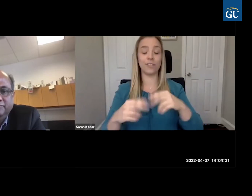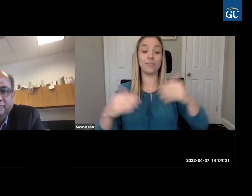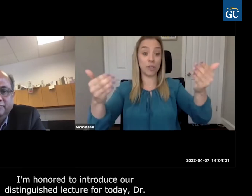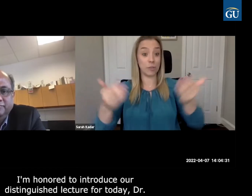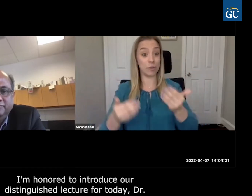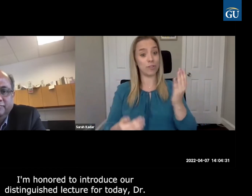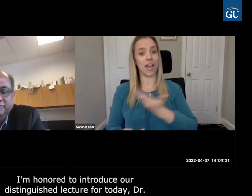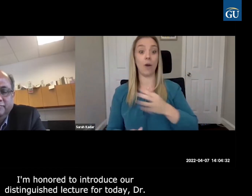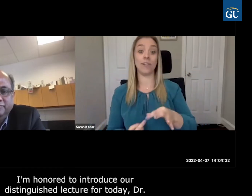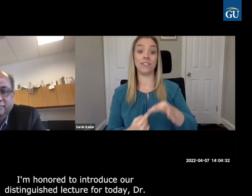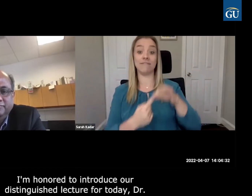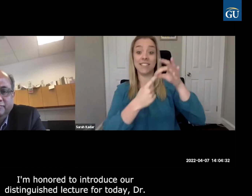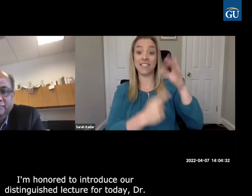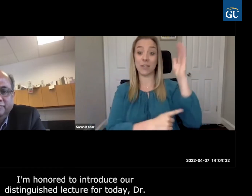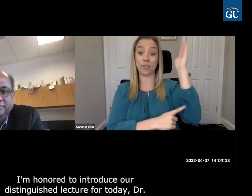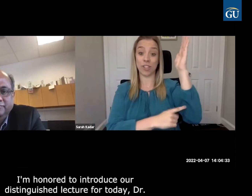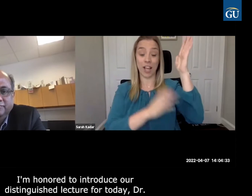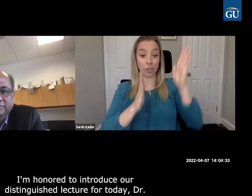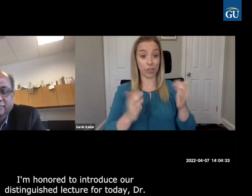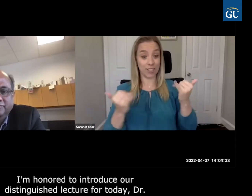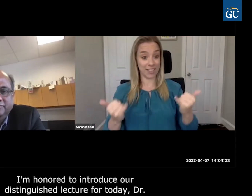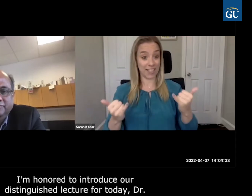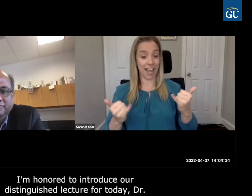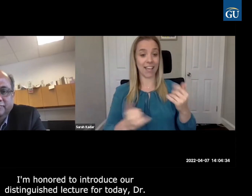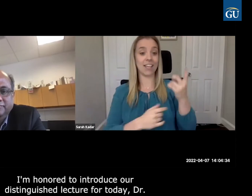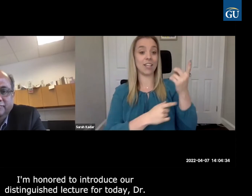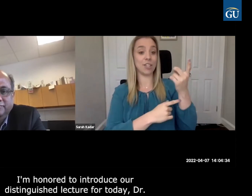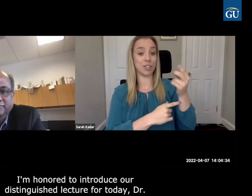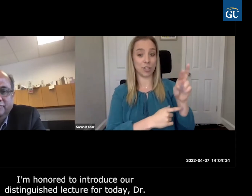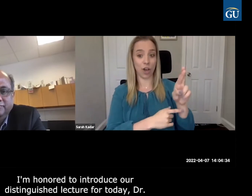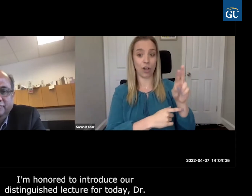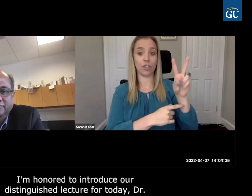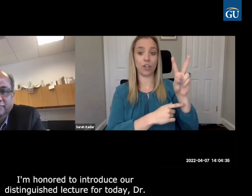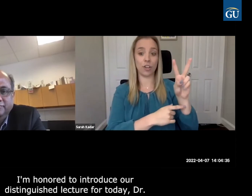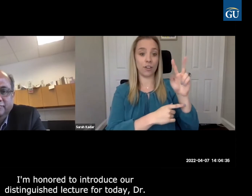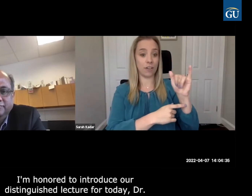i'm honored to introduce our